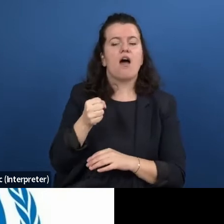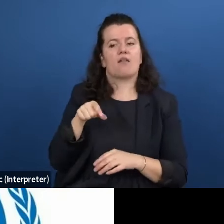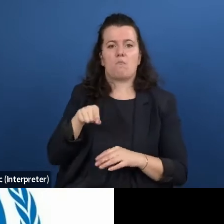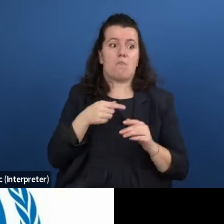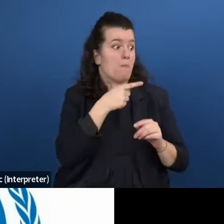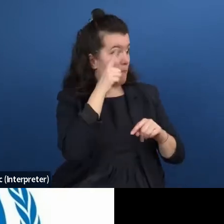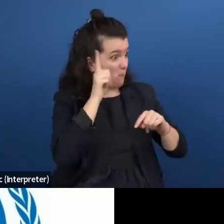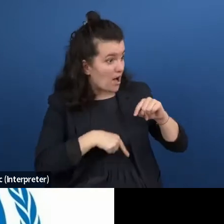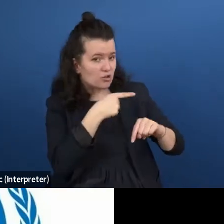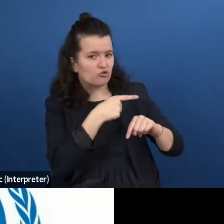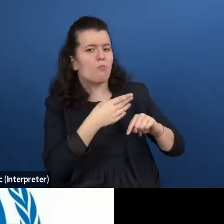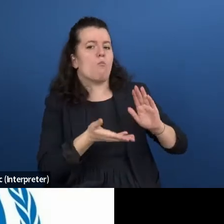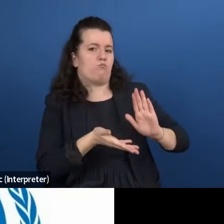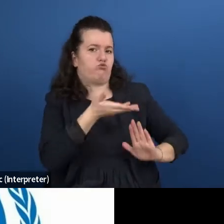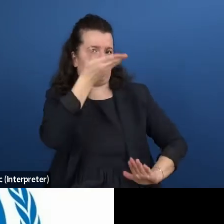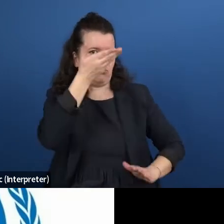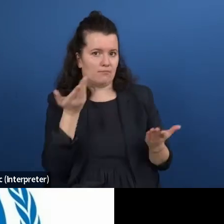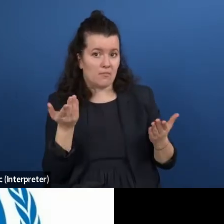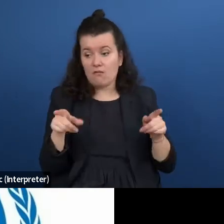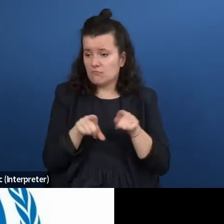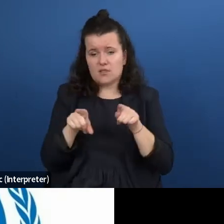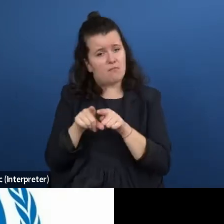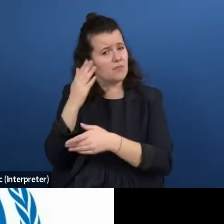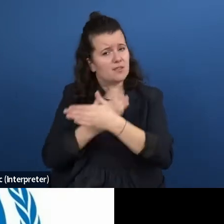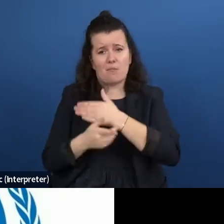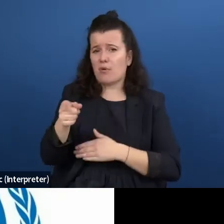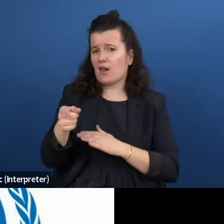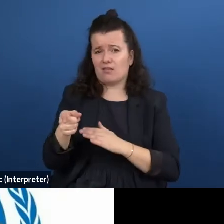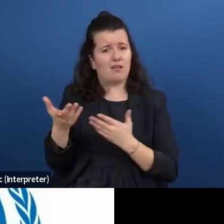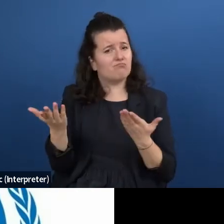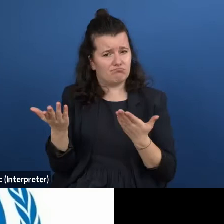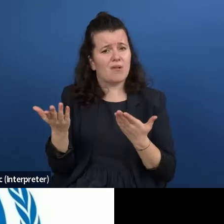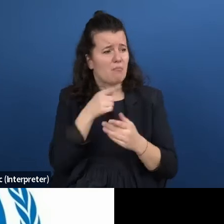the persons with disabilities are supported in justice processes.